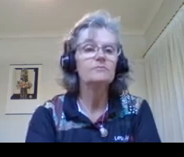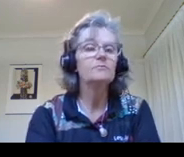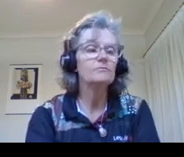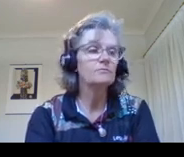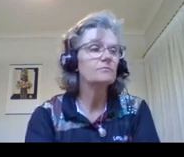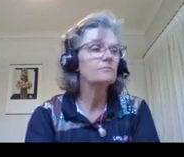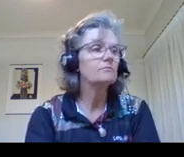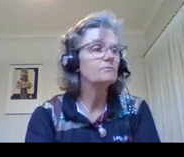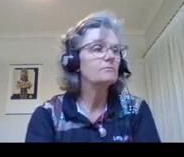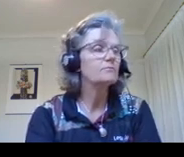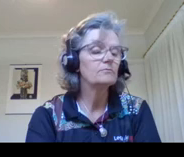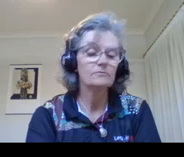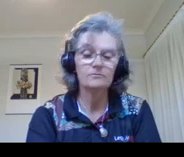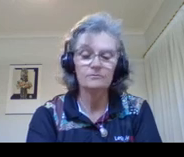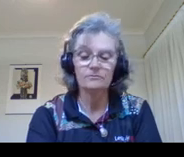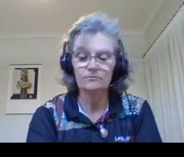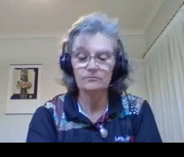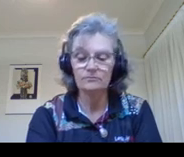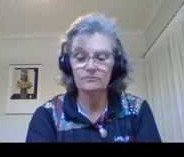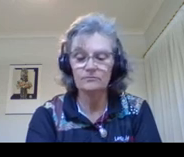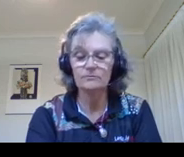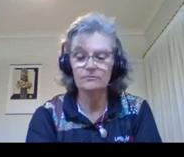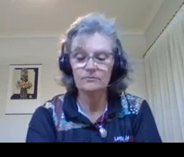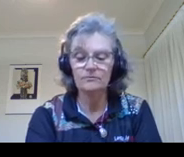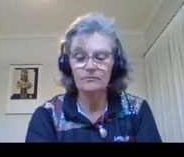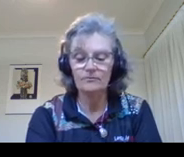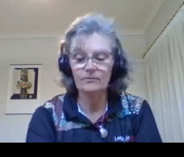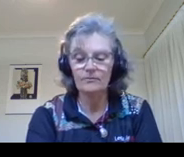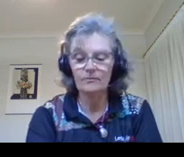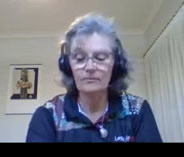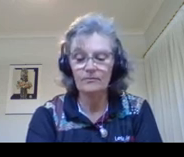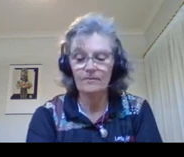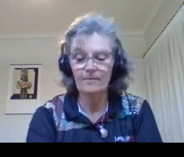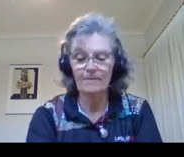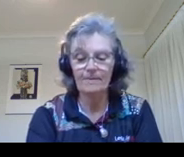preventative measures that we've talked about and because after someone's been scammed there's